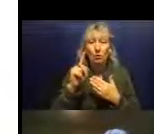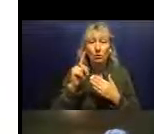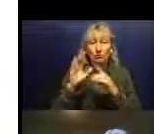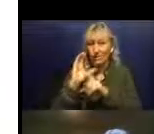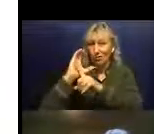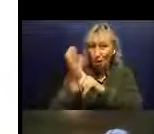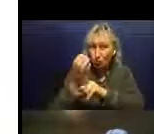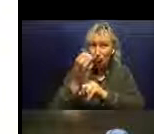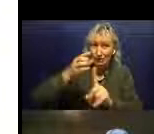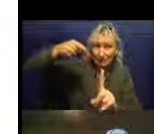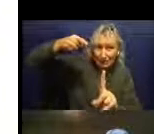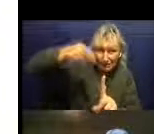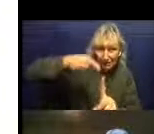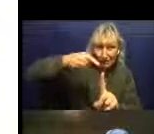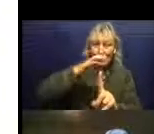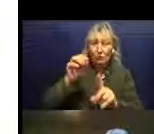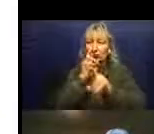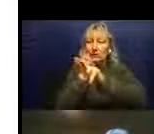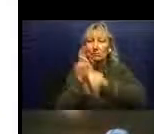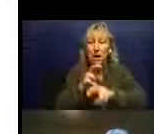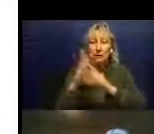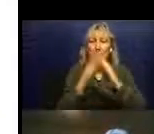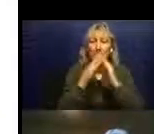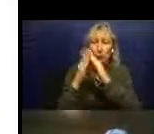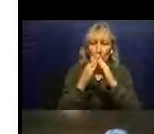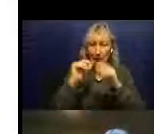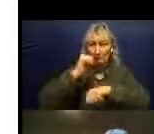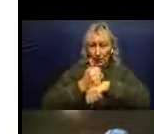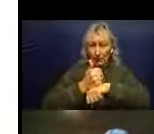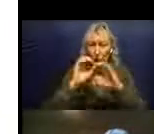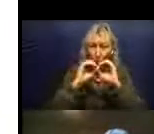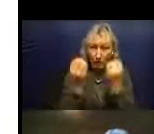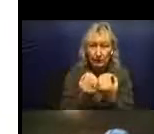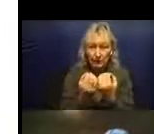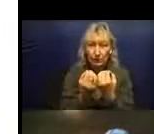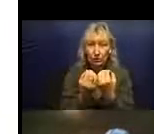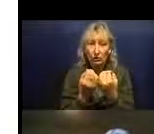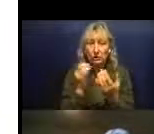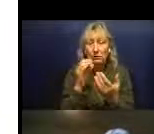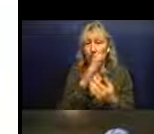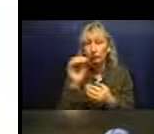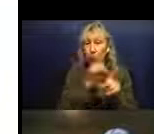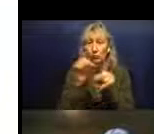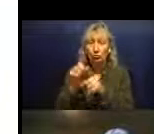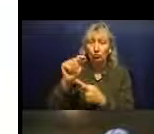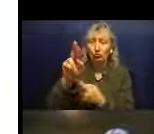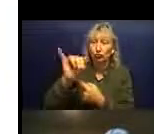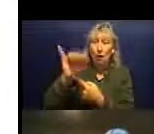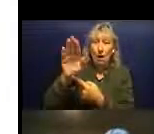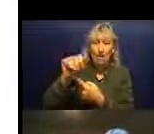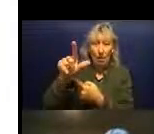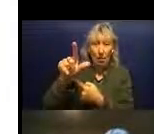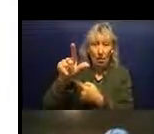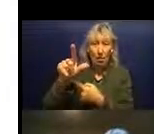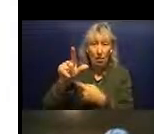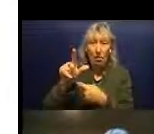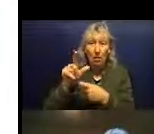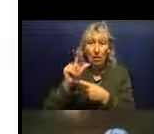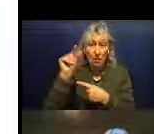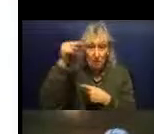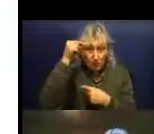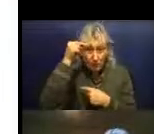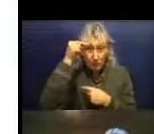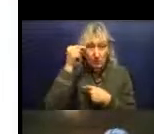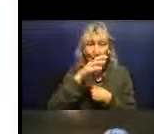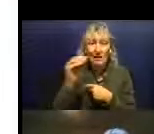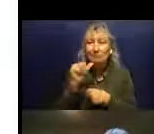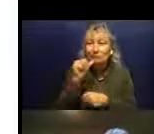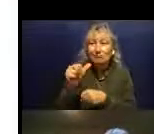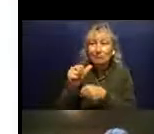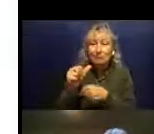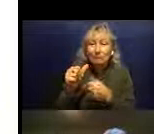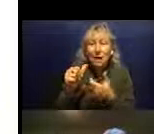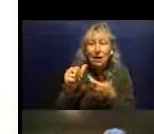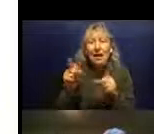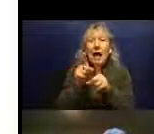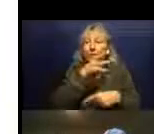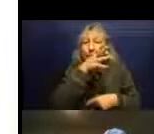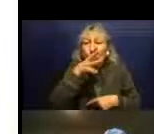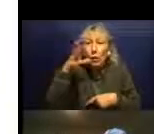In the short session created this grant program and we're looking specifically at culturally specific and responsive community.